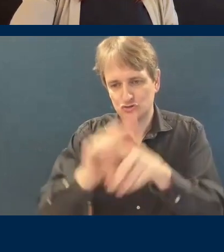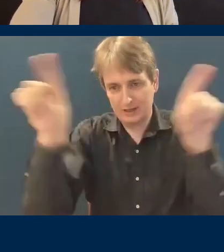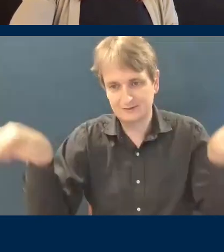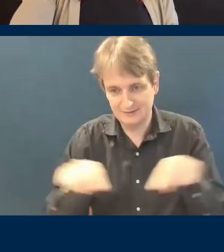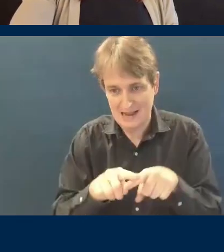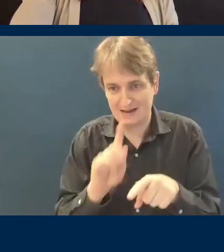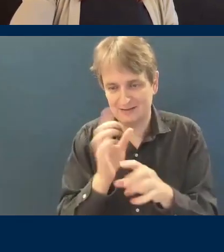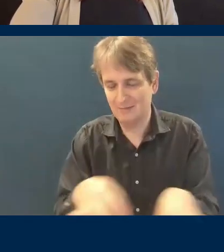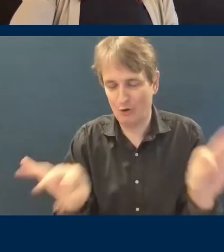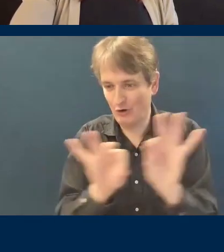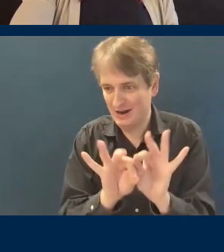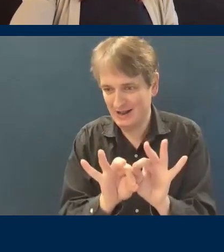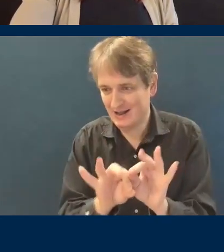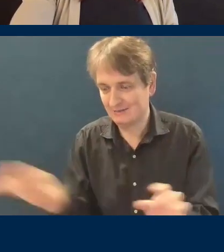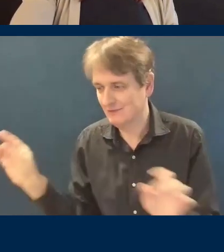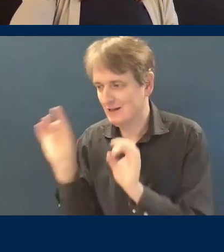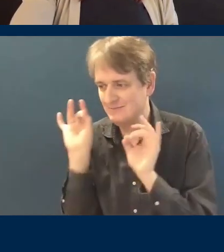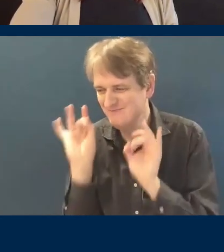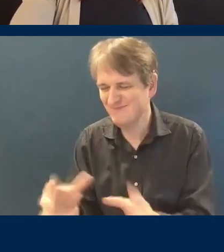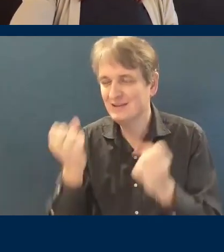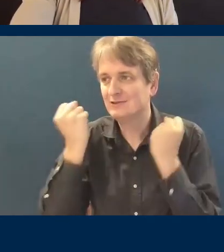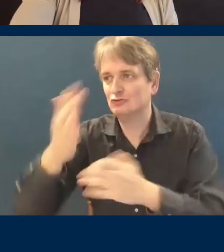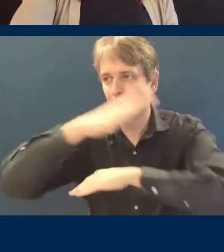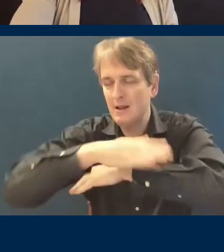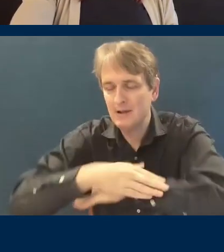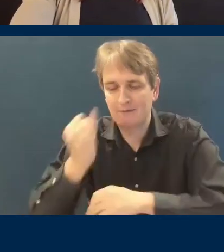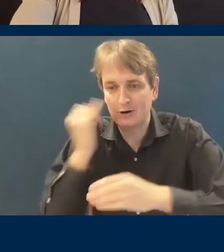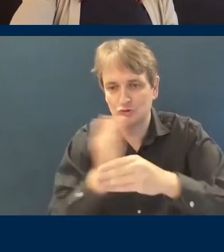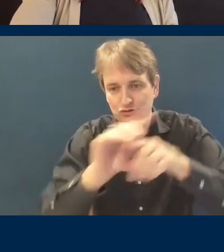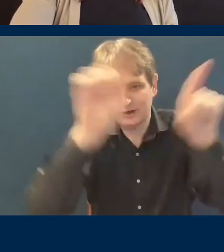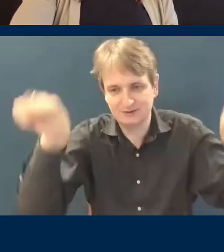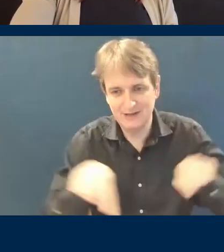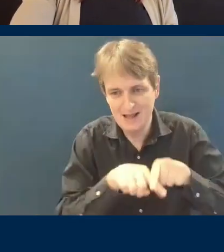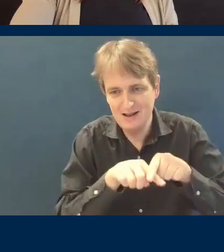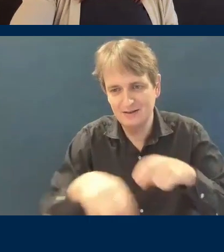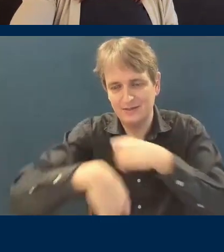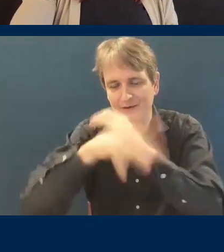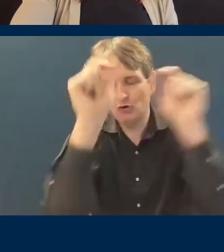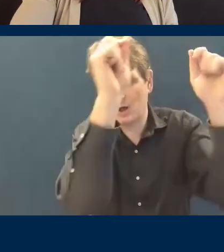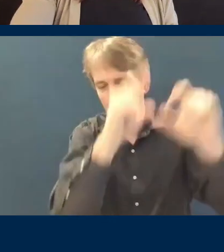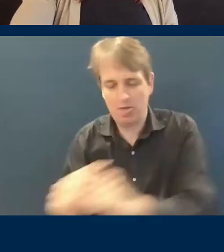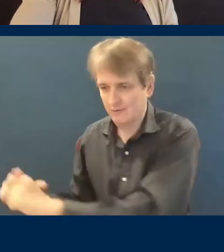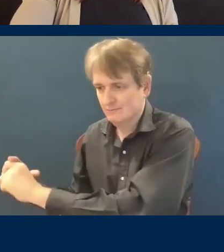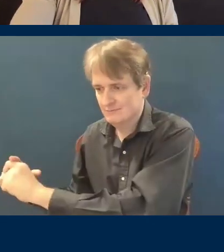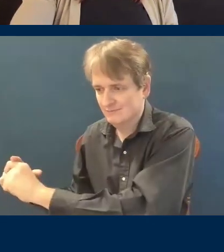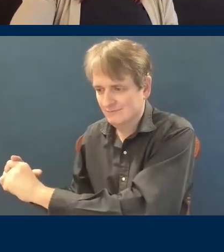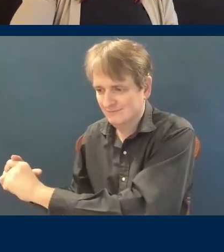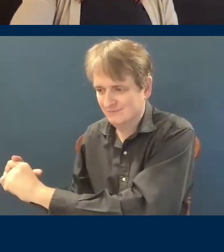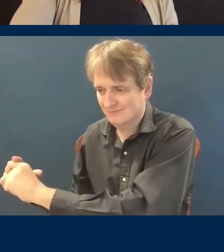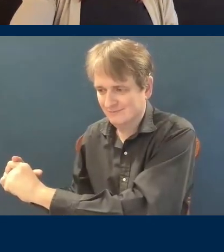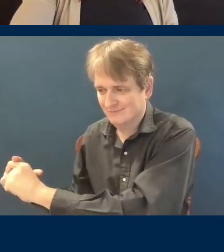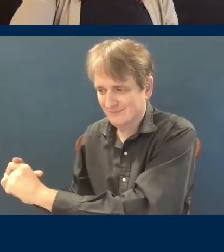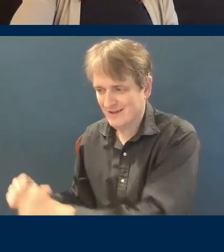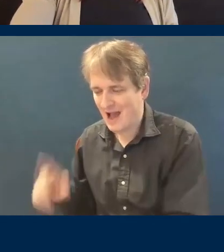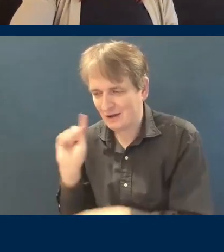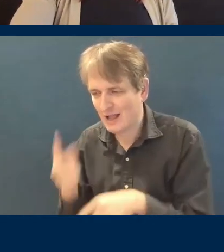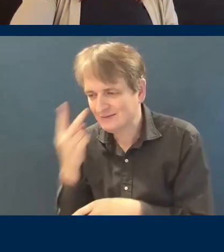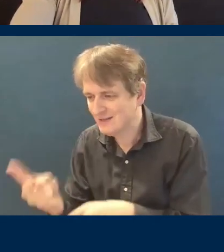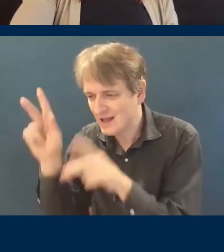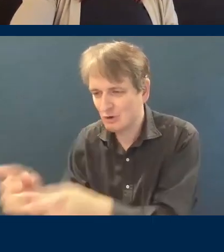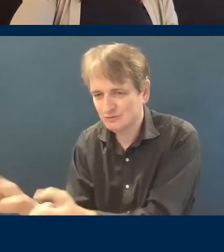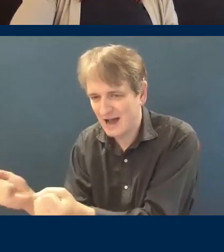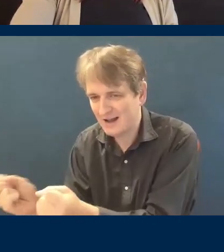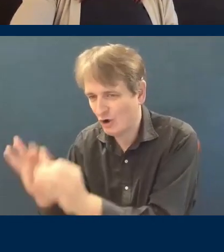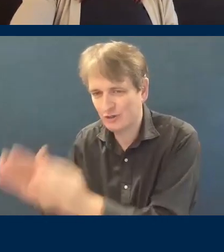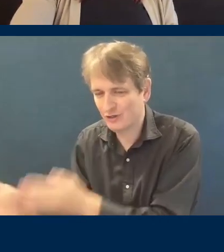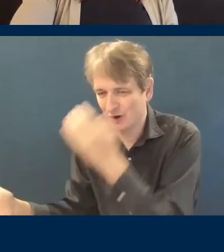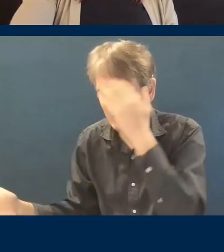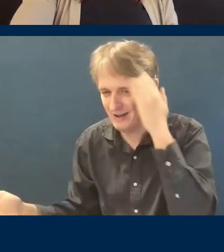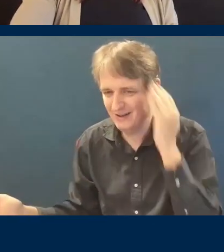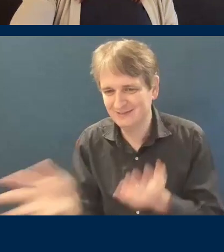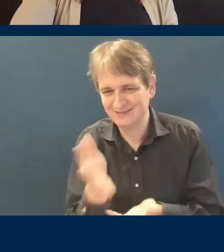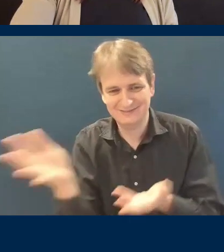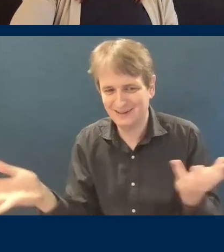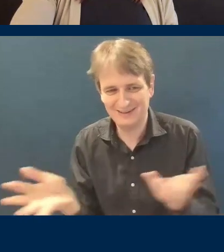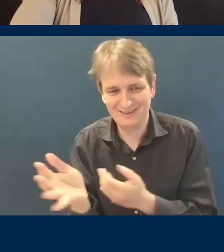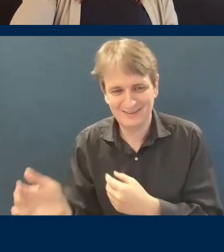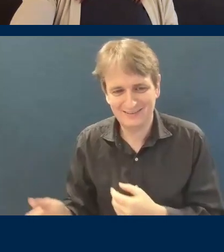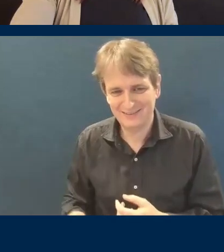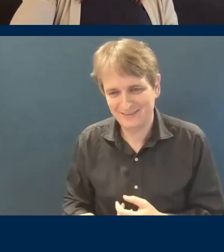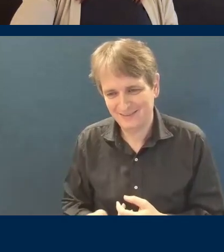as well as ease of sharing screen. That can be very really hard if you have a platform that doesn't allow you to share the screen and all the videos go away and you can't see the interpreter anymore.